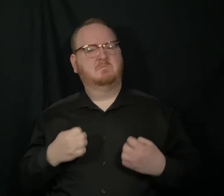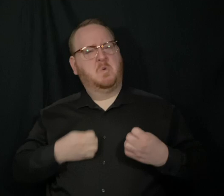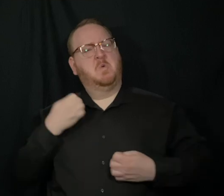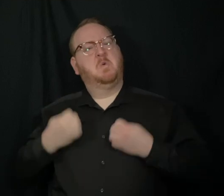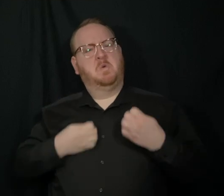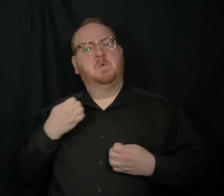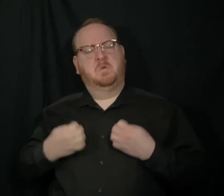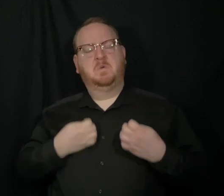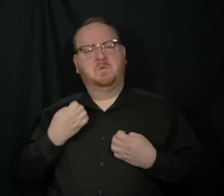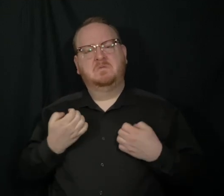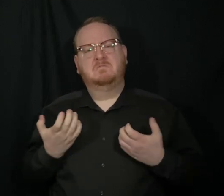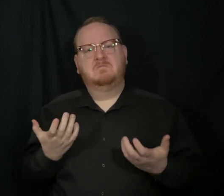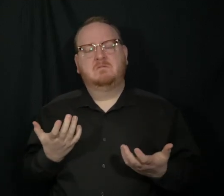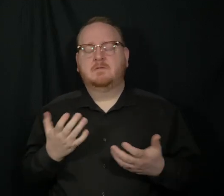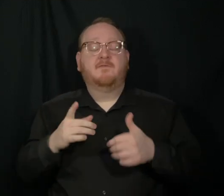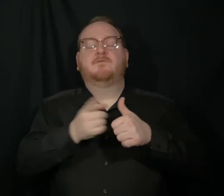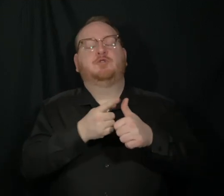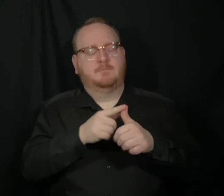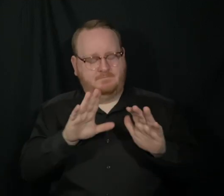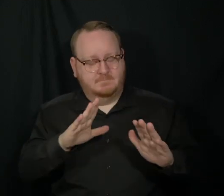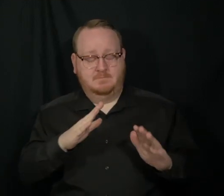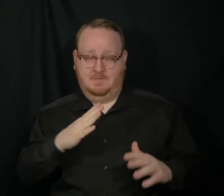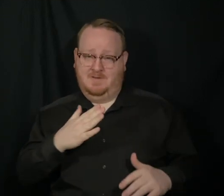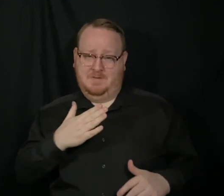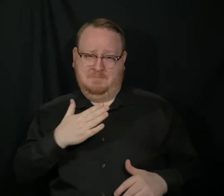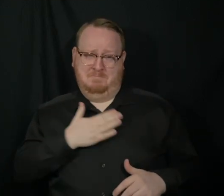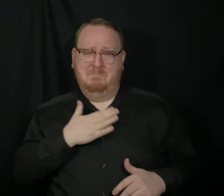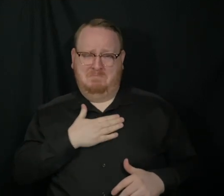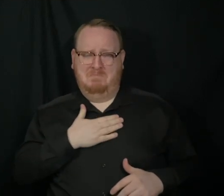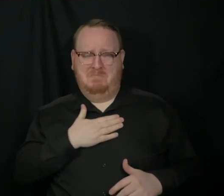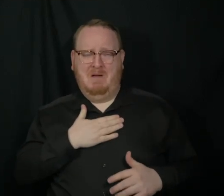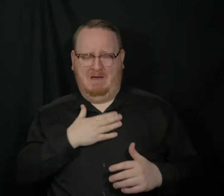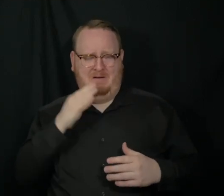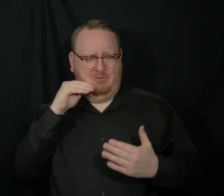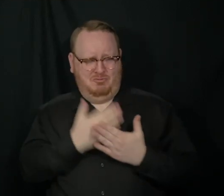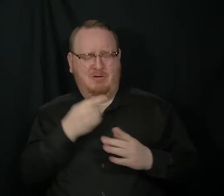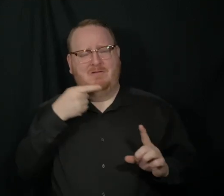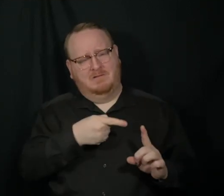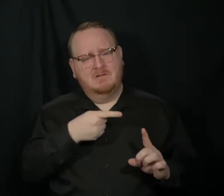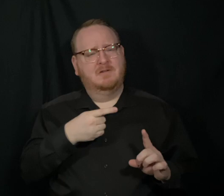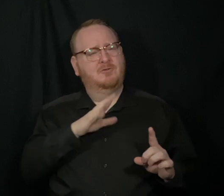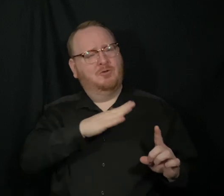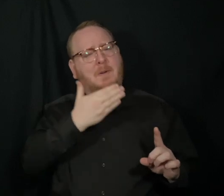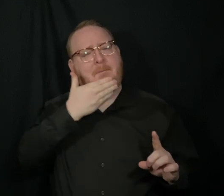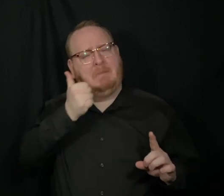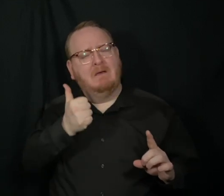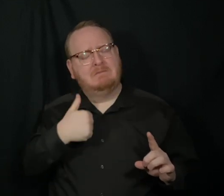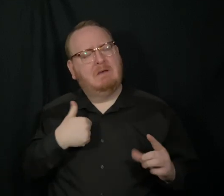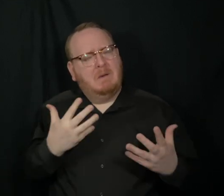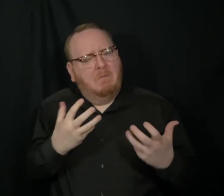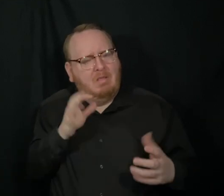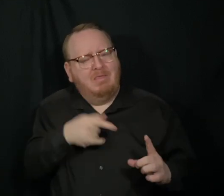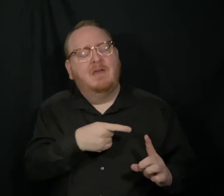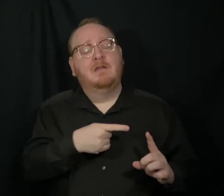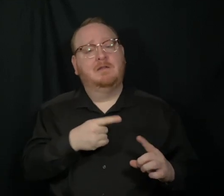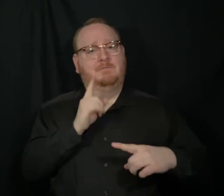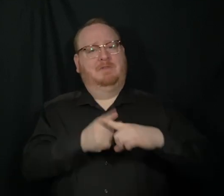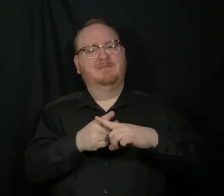it struck such an emotional reaction, right? Well, number one, she's my child and, and I have her best interests at